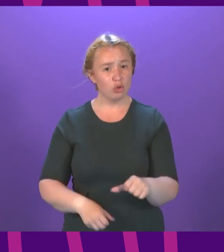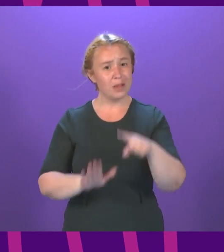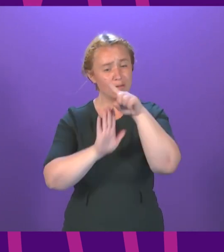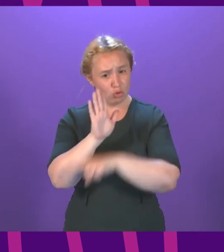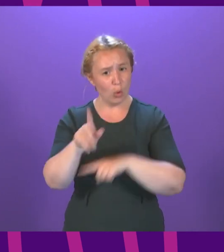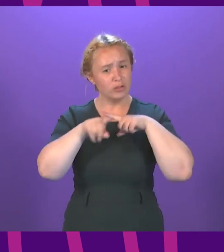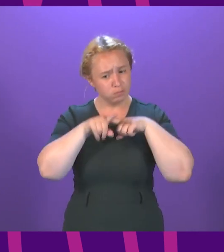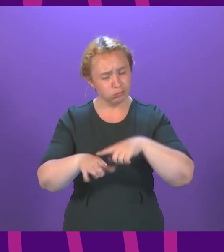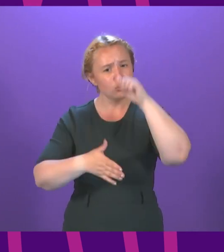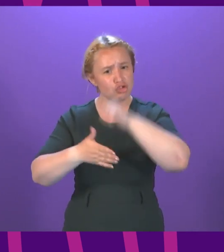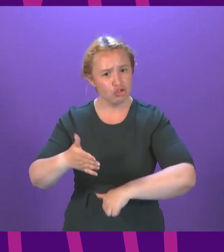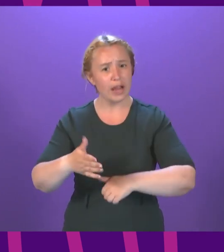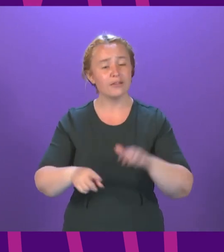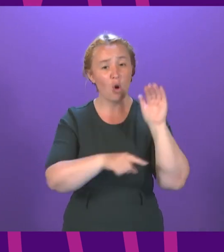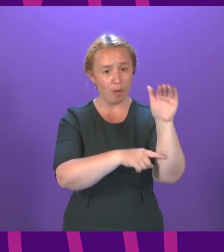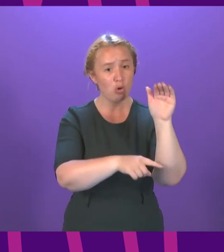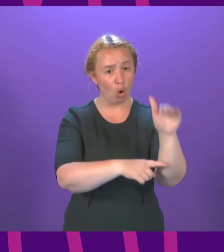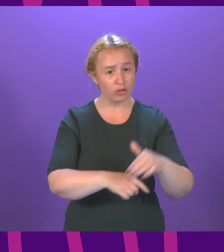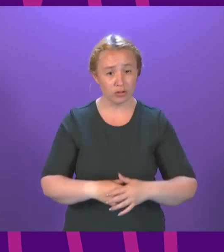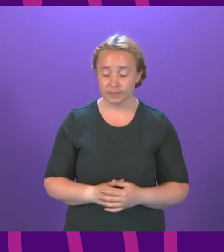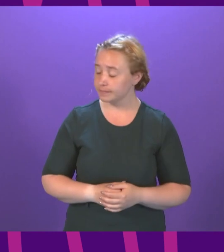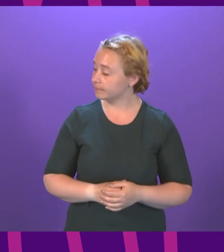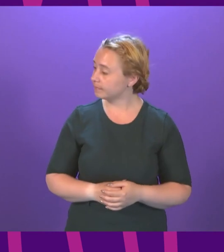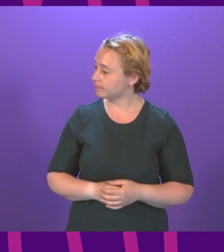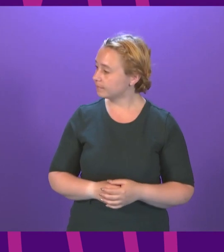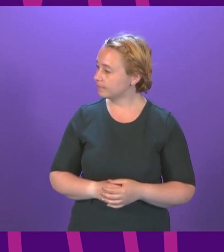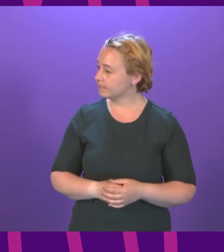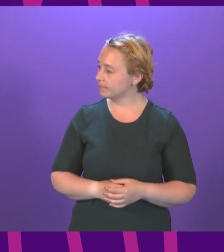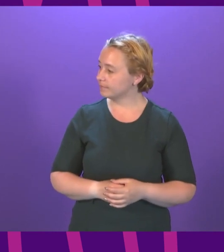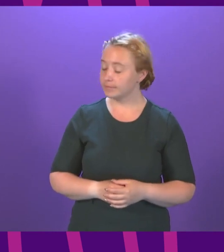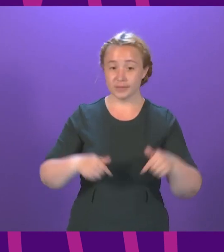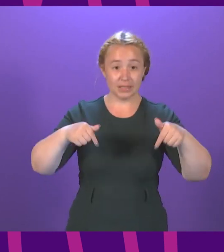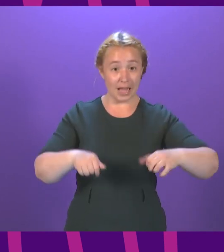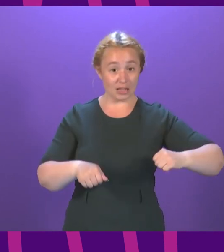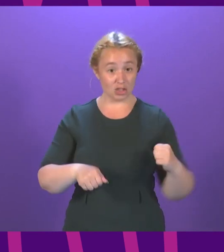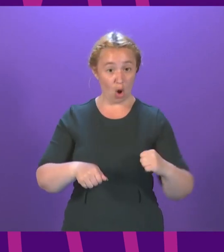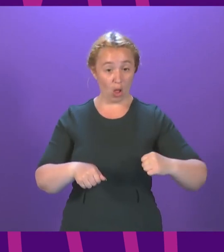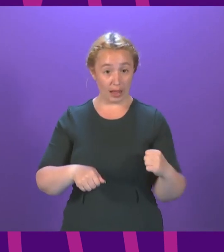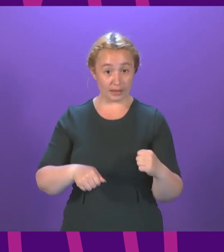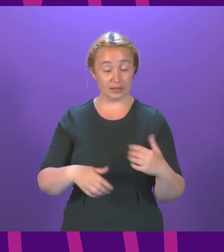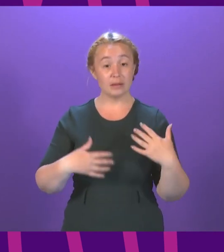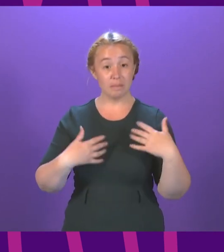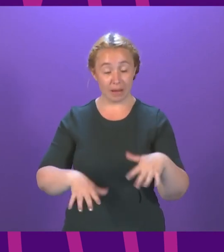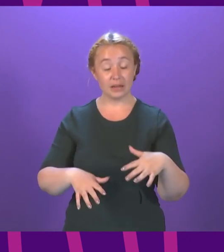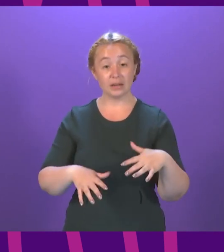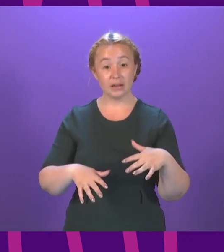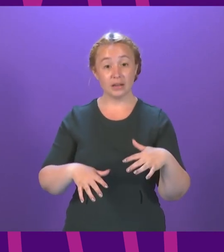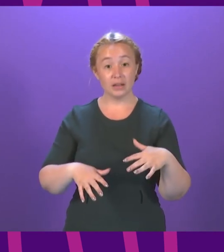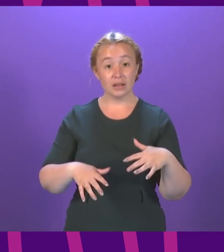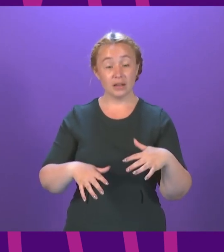First, our domestic tourism industry has had a torrid time over the course of the pandemic, but,